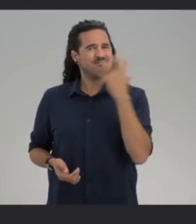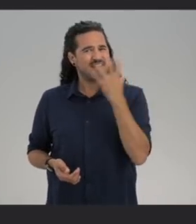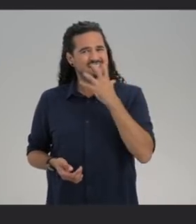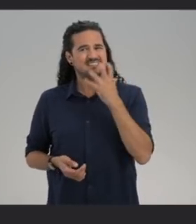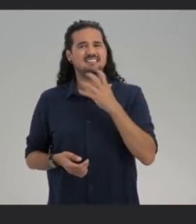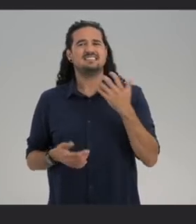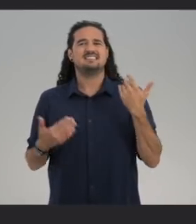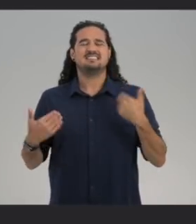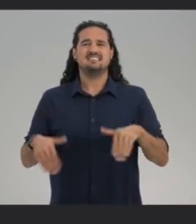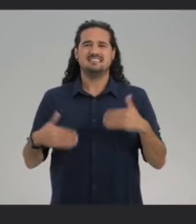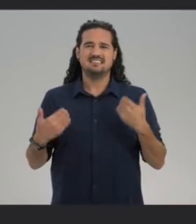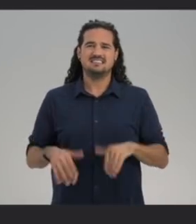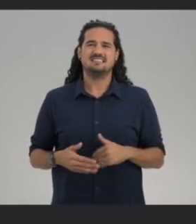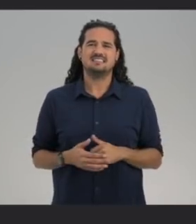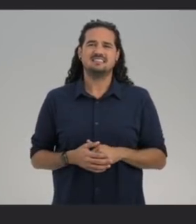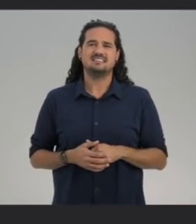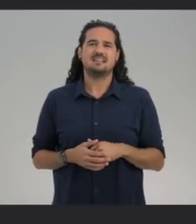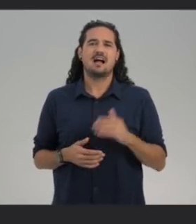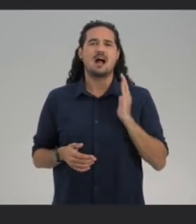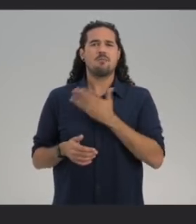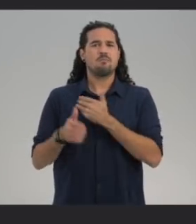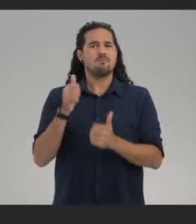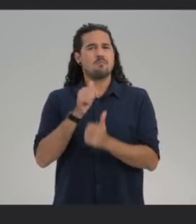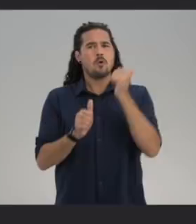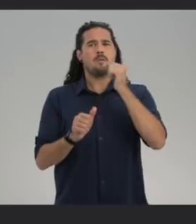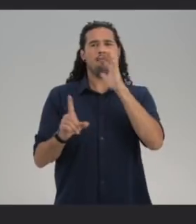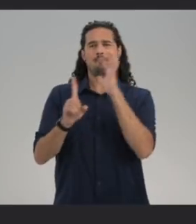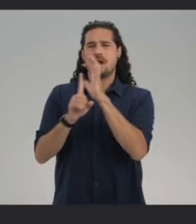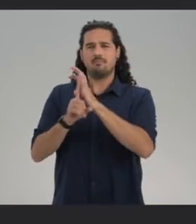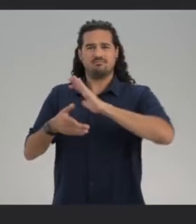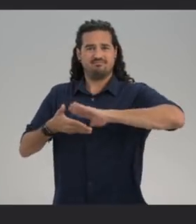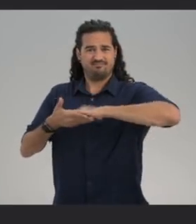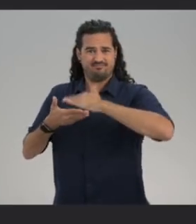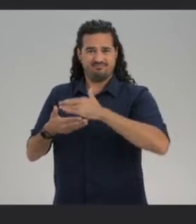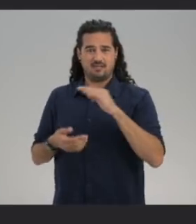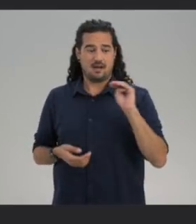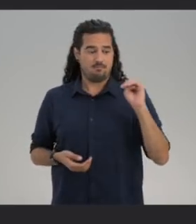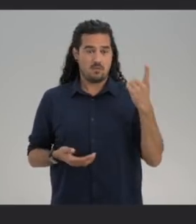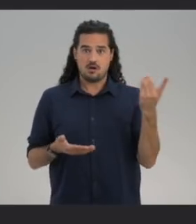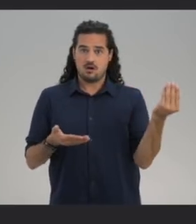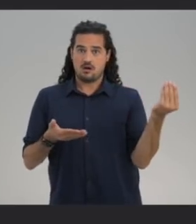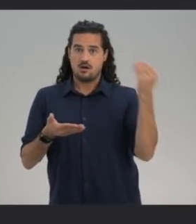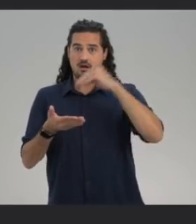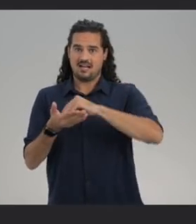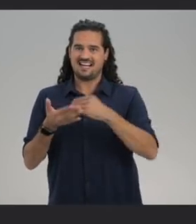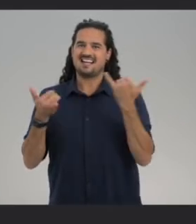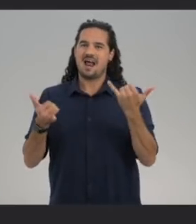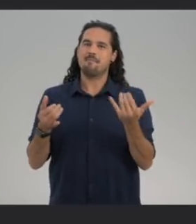So think about what we've done here. We've taken our most popular notebook and, with M1, given it more performance